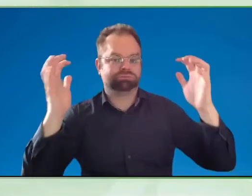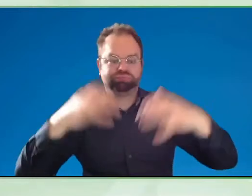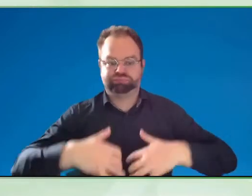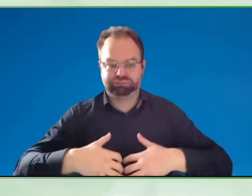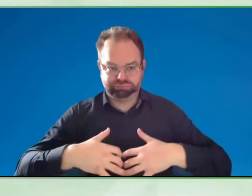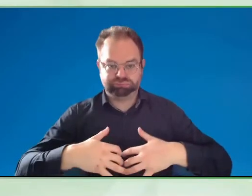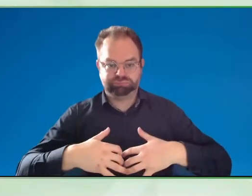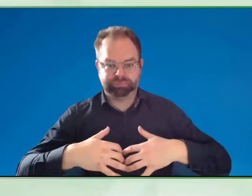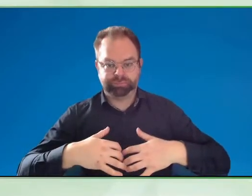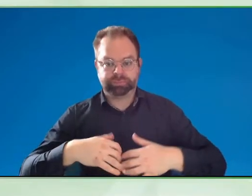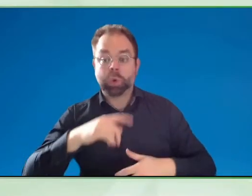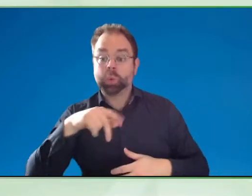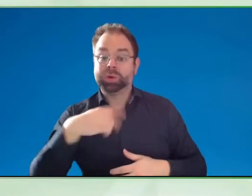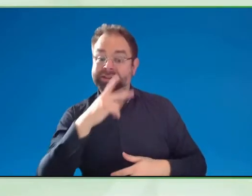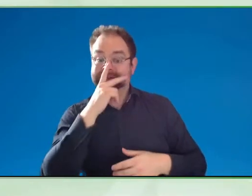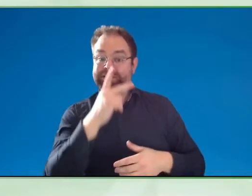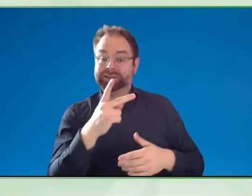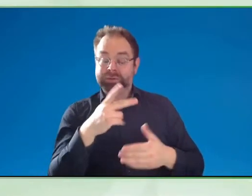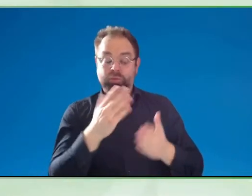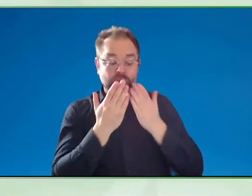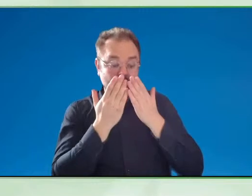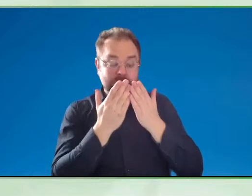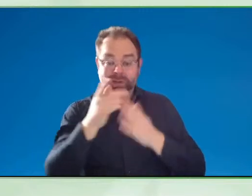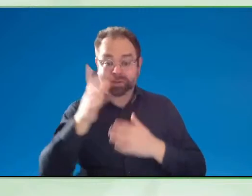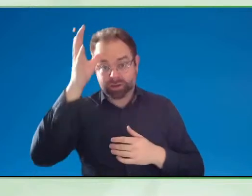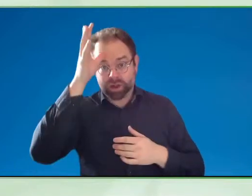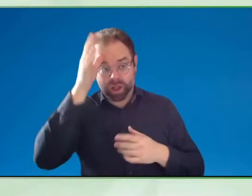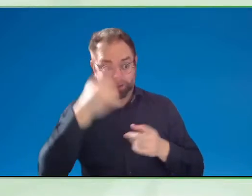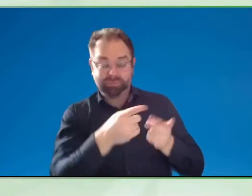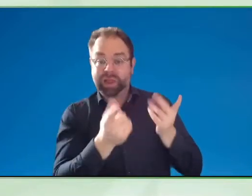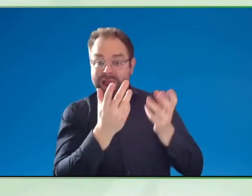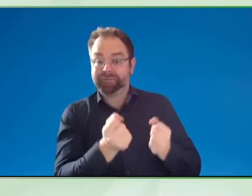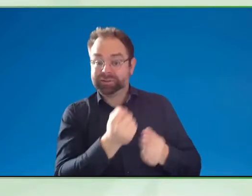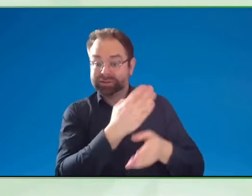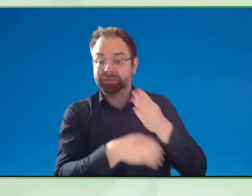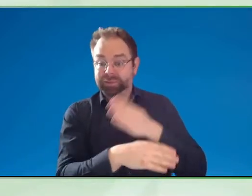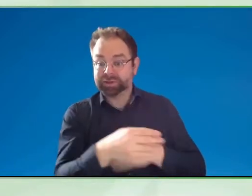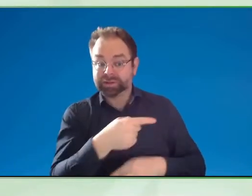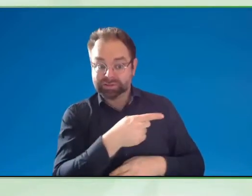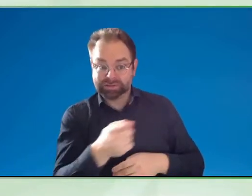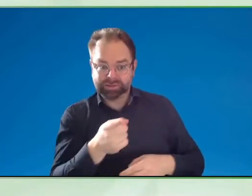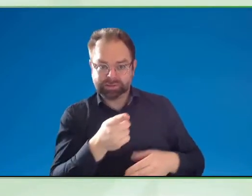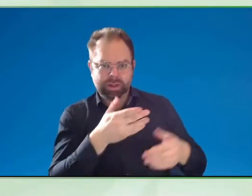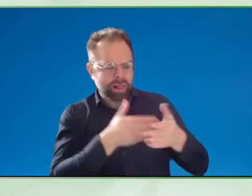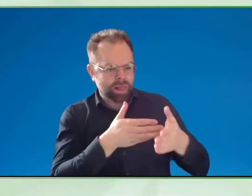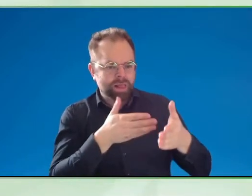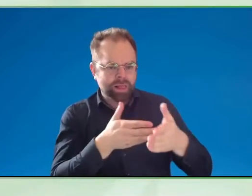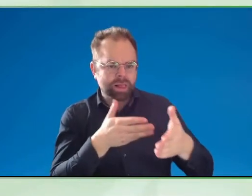For example, there is a strategy across the Kurdistan regional government until 2030.